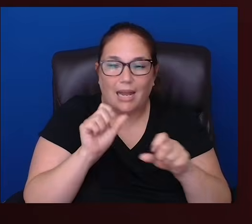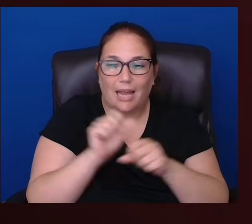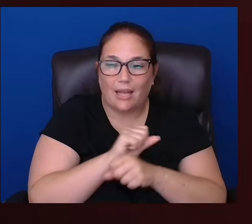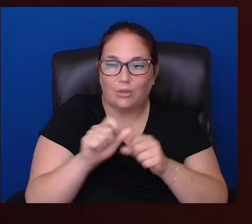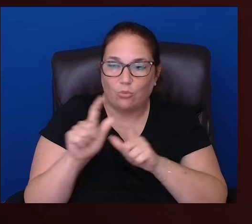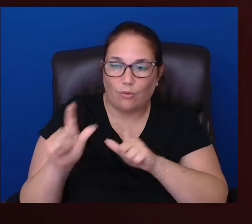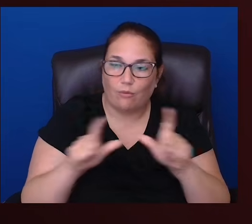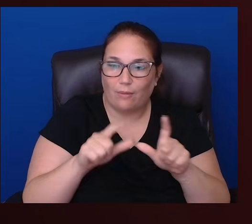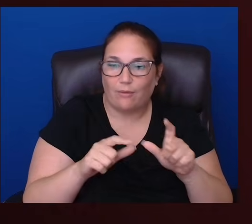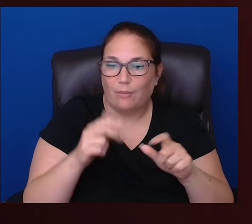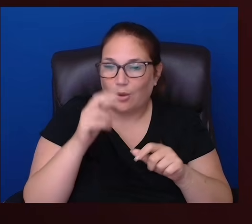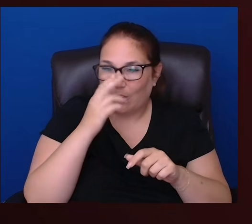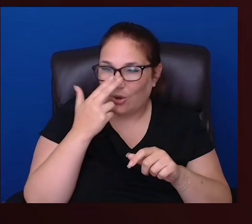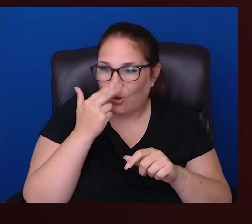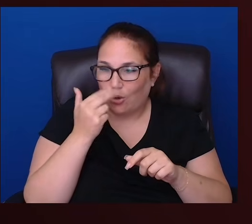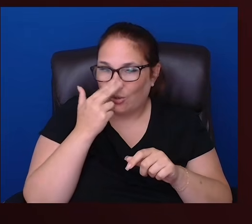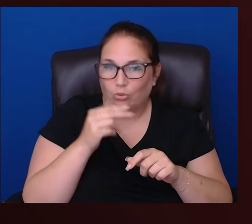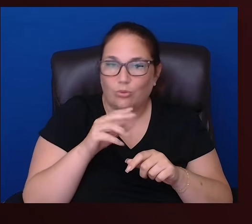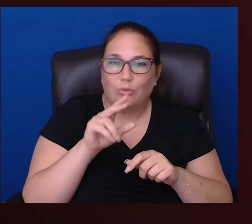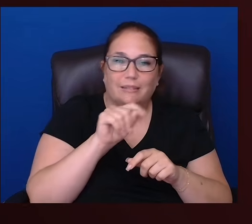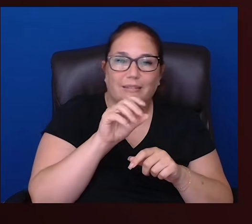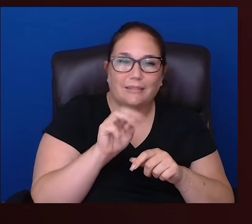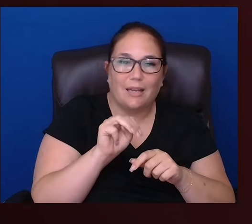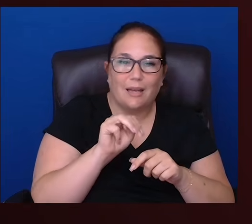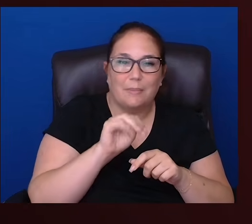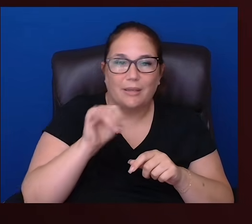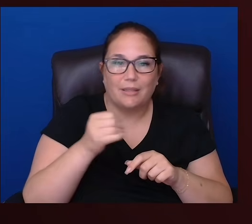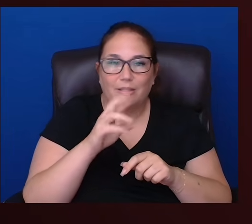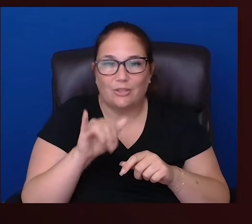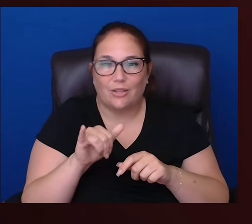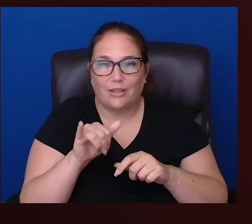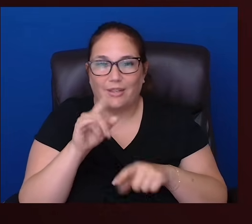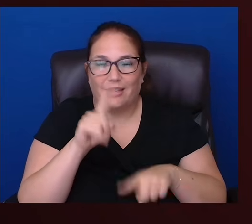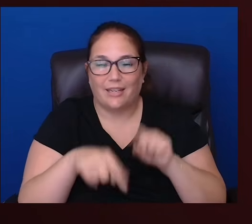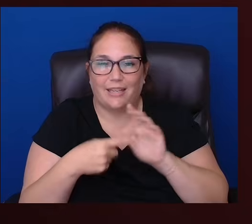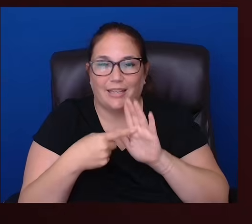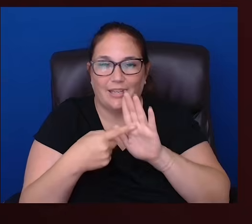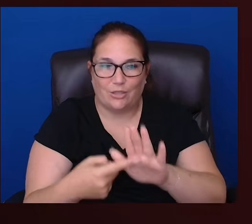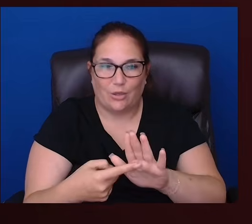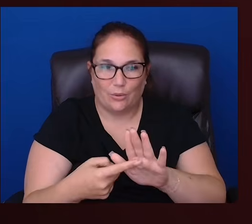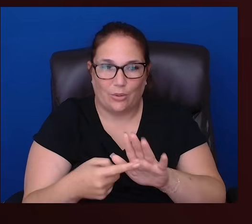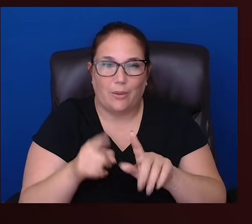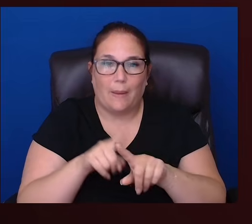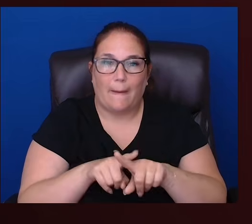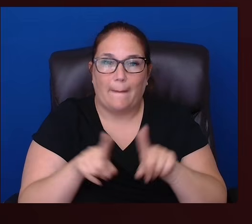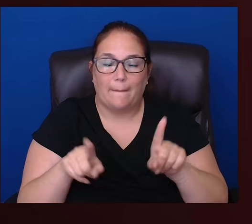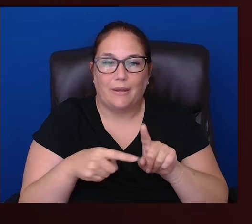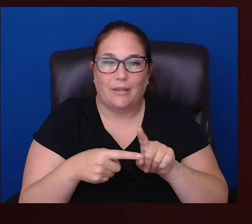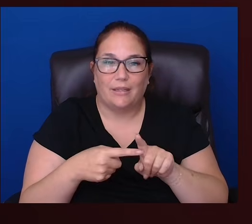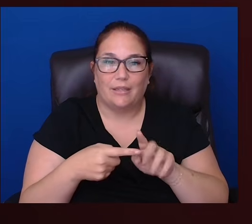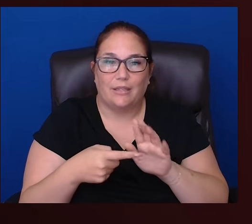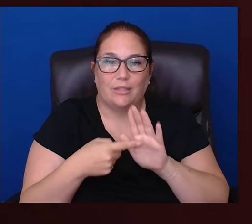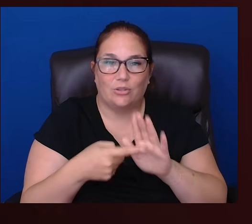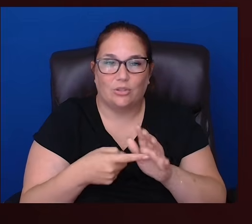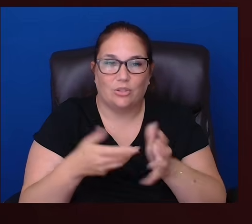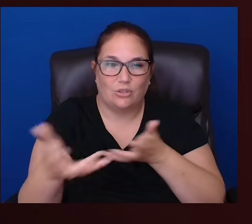And this is a Tom & Jerry cartoon that I can't show you but it shows them engaged in a fight in the street,